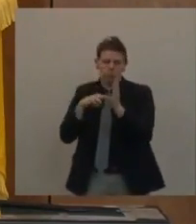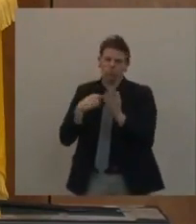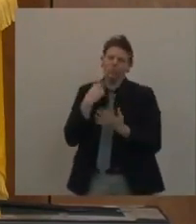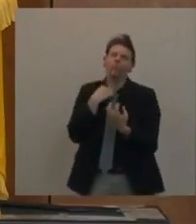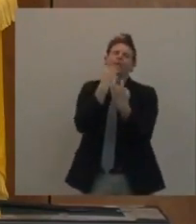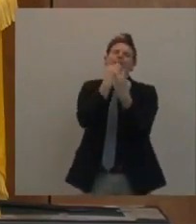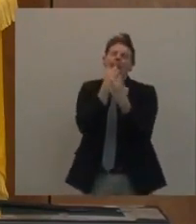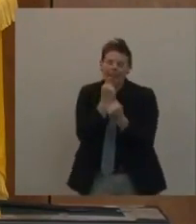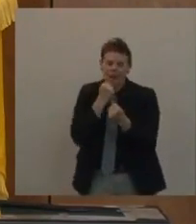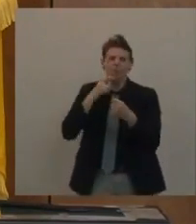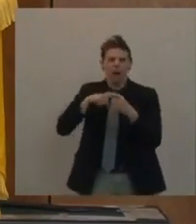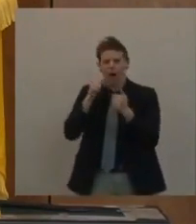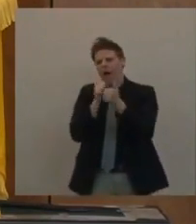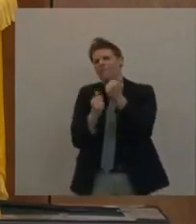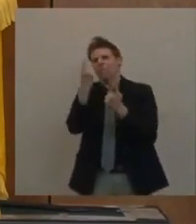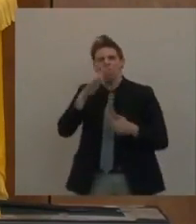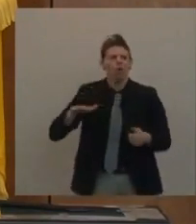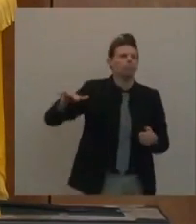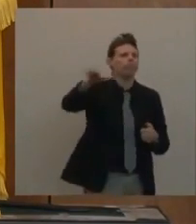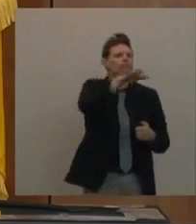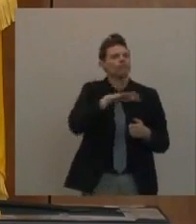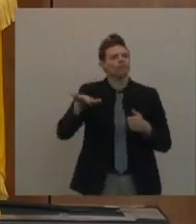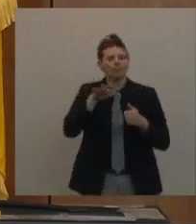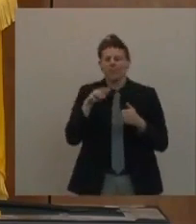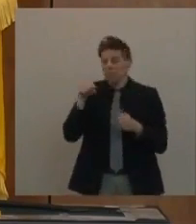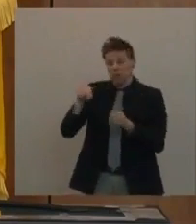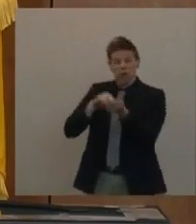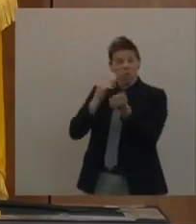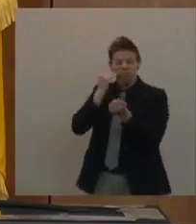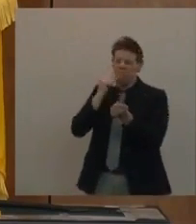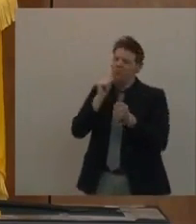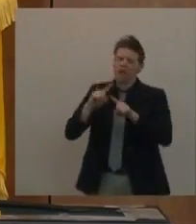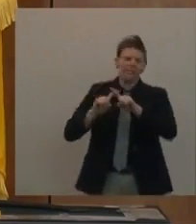DELIVERIES OF NECESSARY SUPPLIES TO PROVIDE SAFE, QUALITY 24 HOUR CARE.